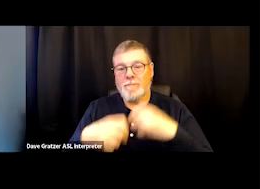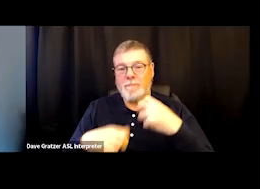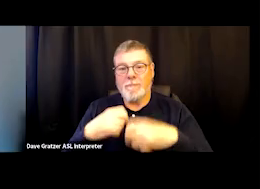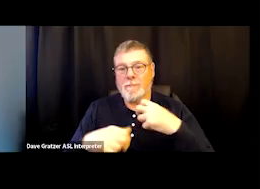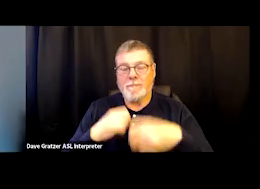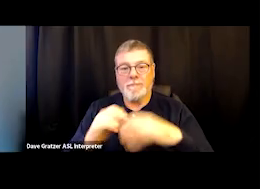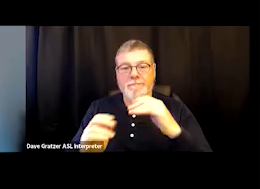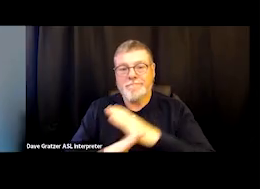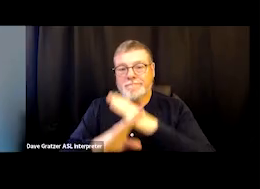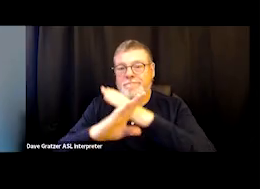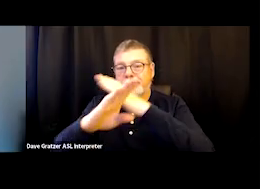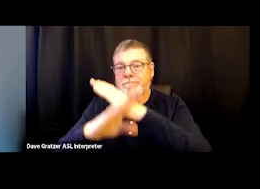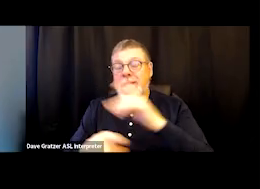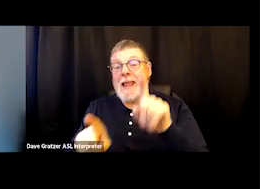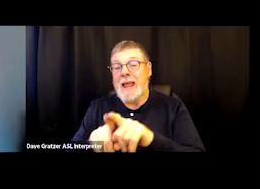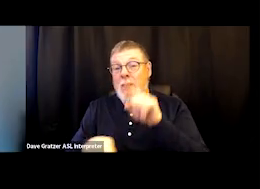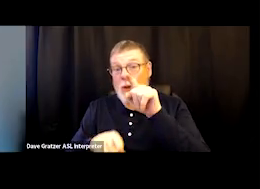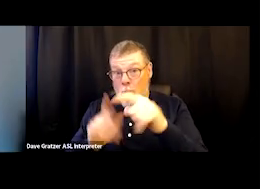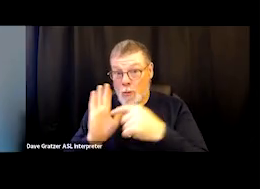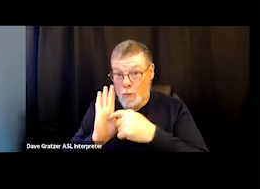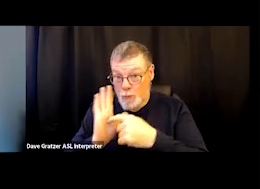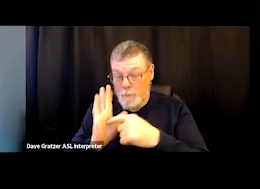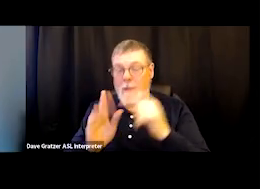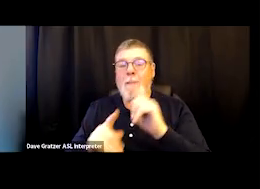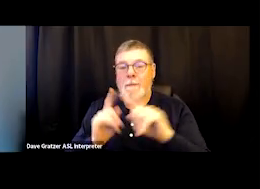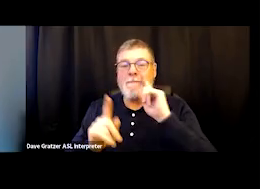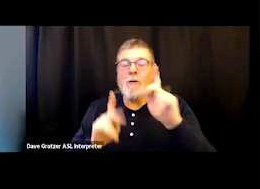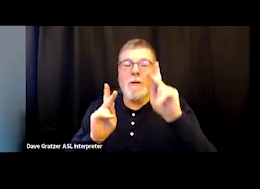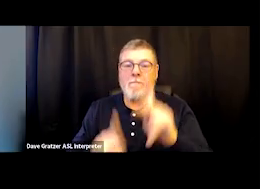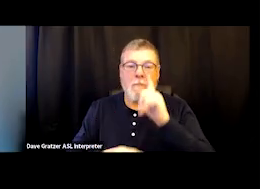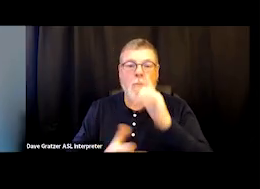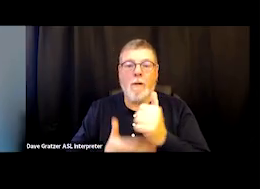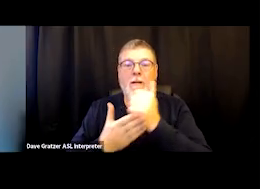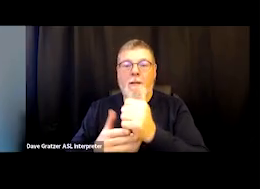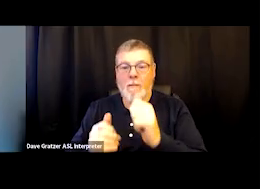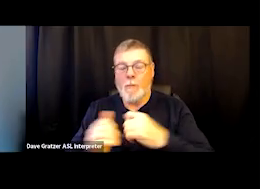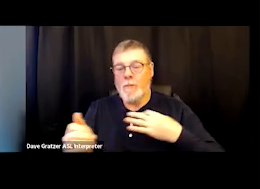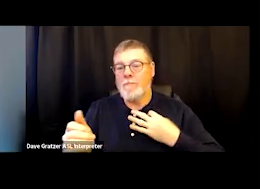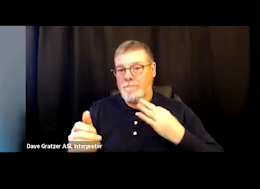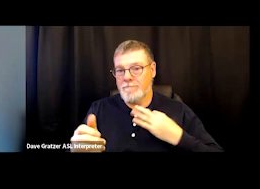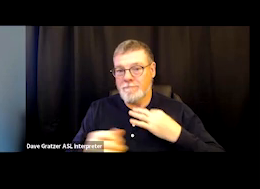roadblocks for both you as the representative but also for the person that you're helping with the application.